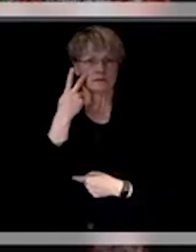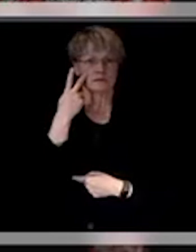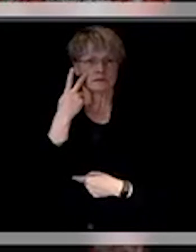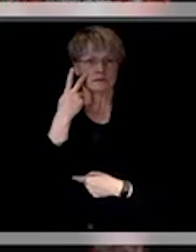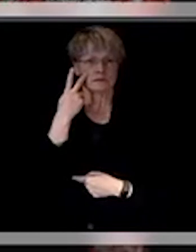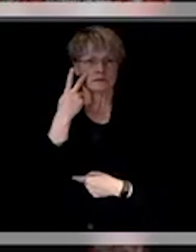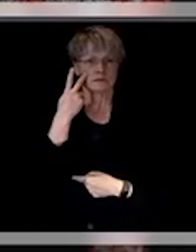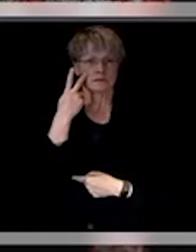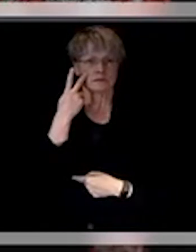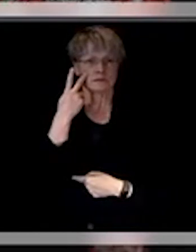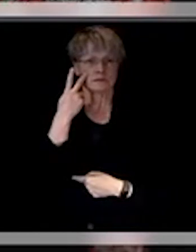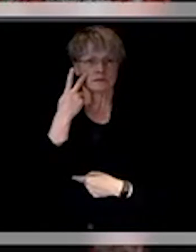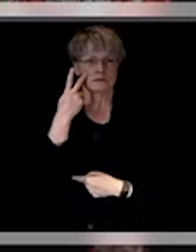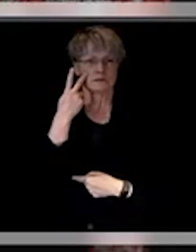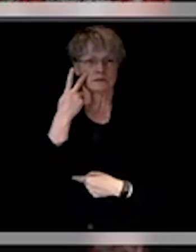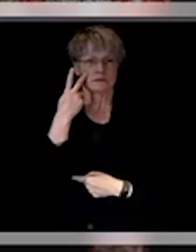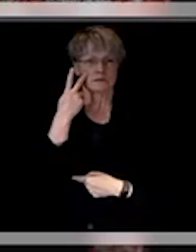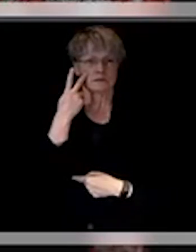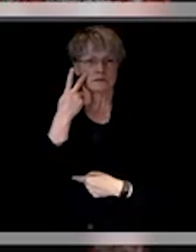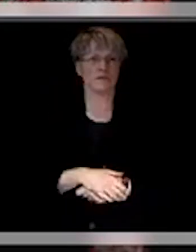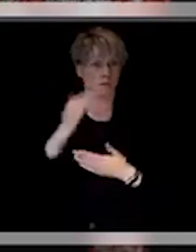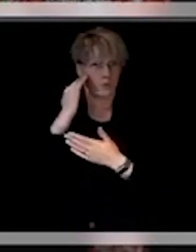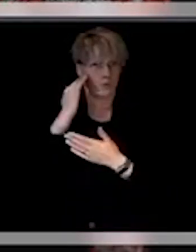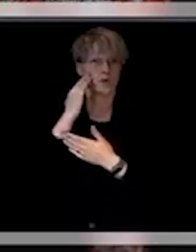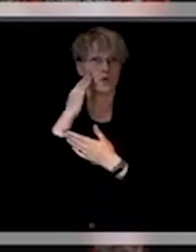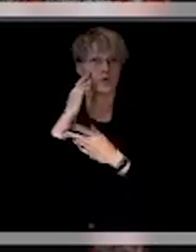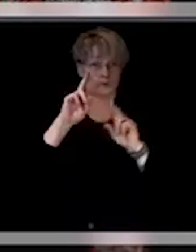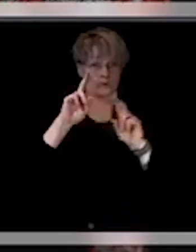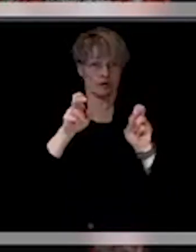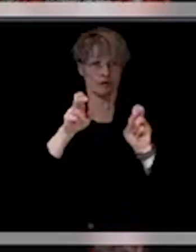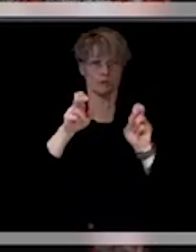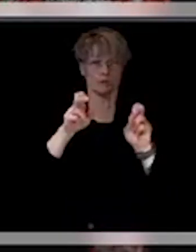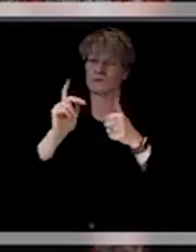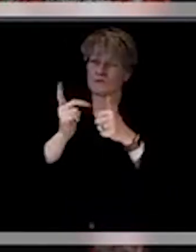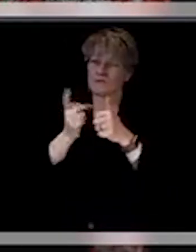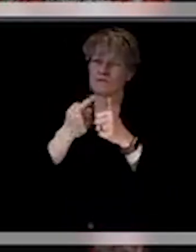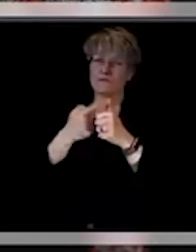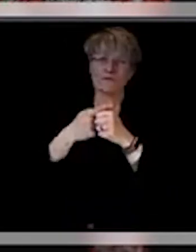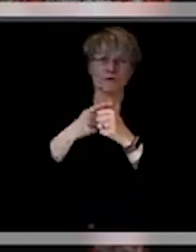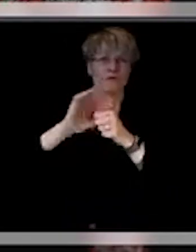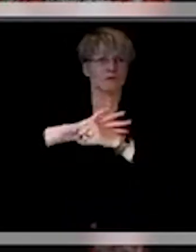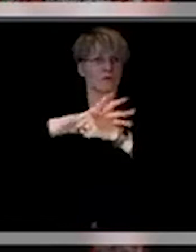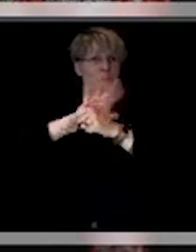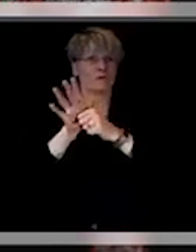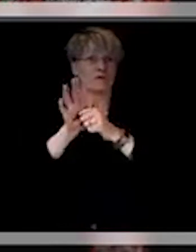from some staff initially, when the pandemic started, but because of being exposed to how